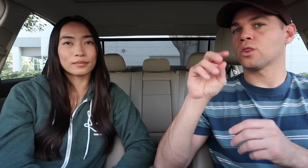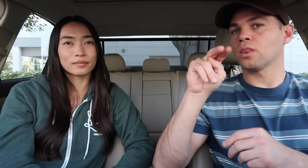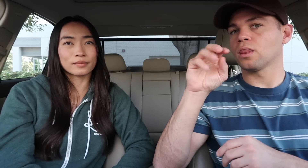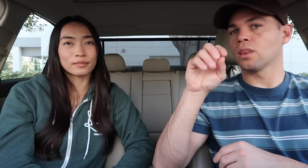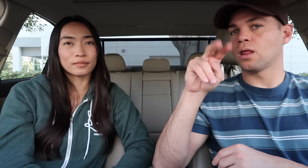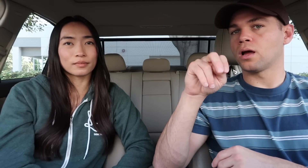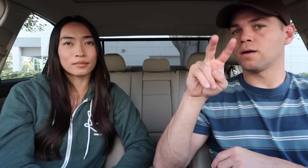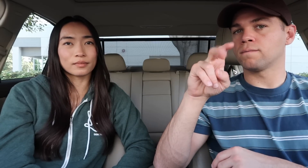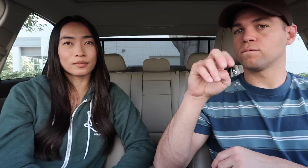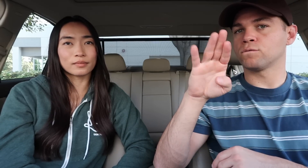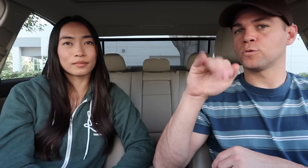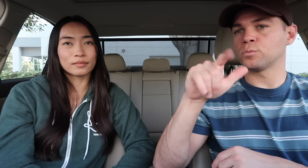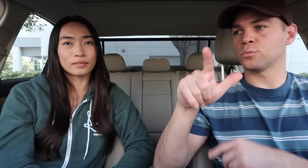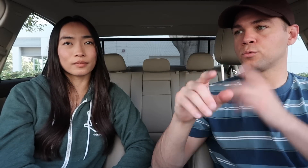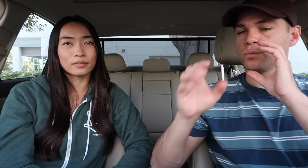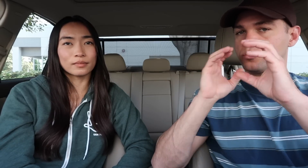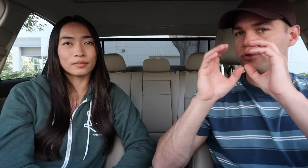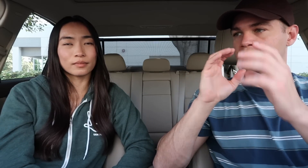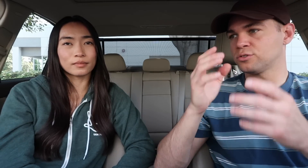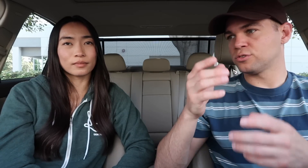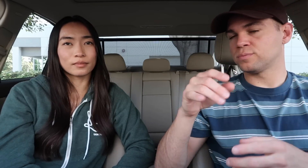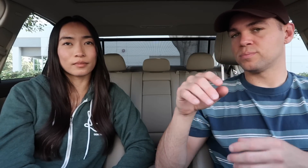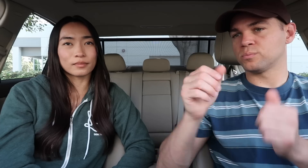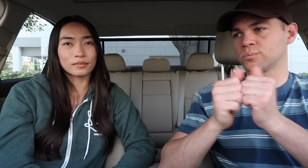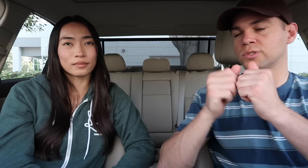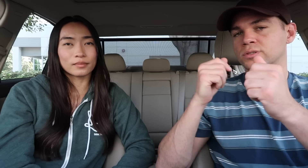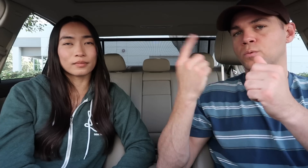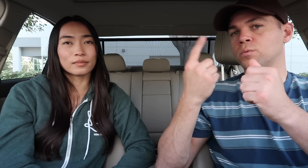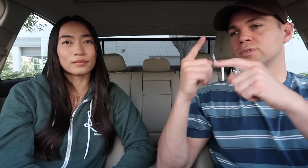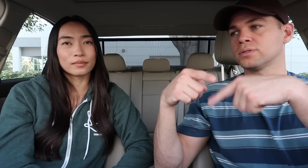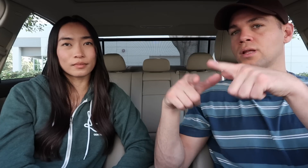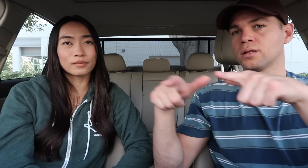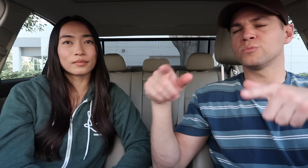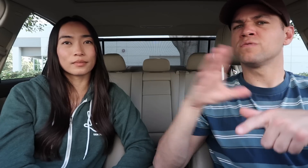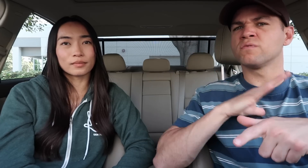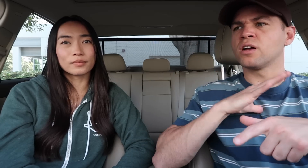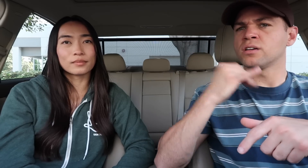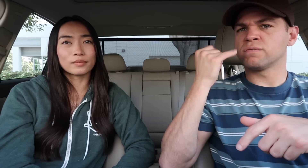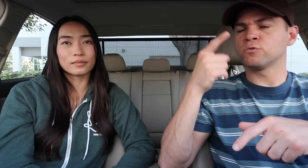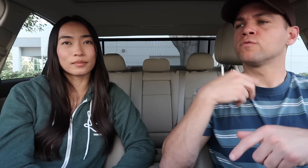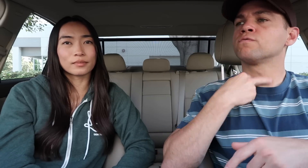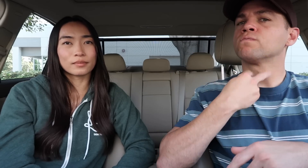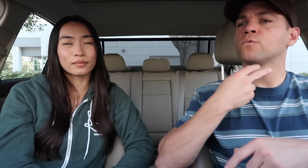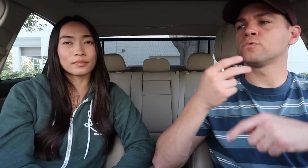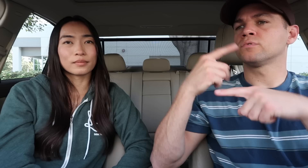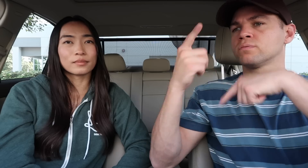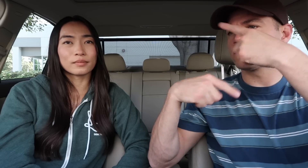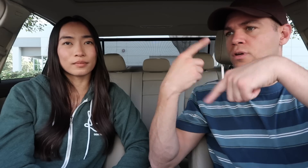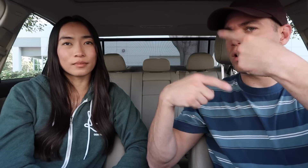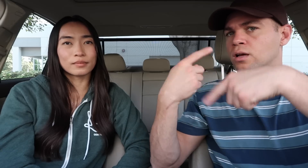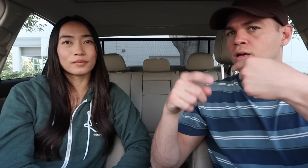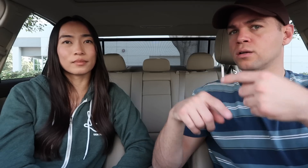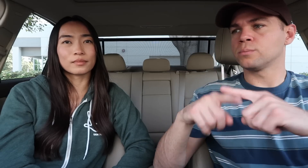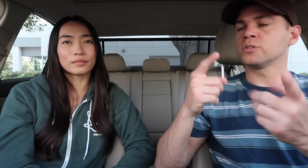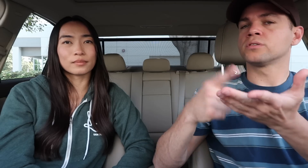non-verbal conversations with only sign language it's fine if you voice and sign